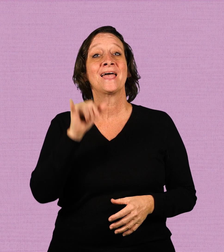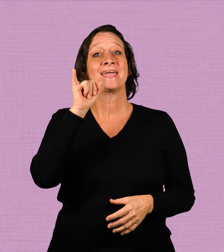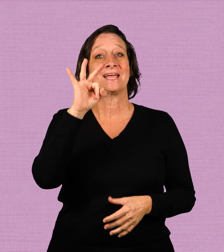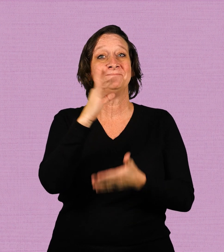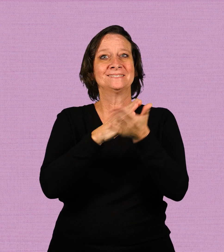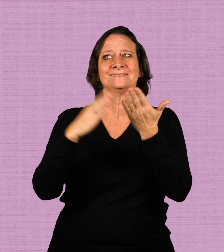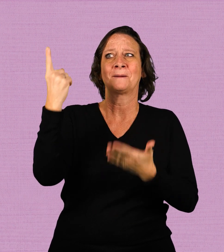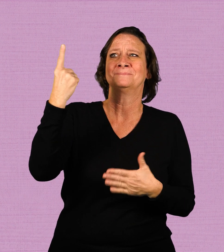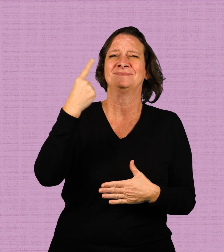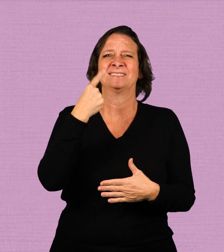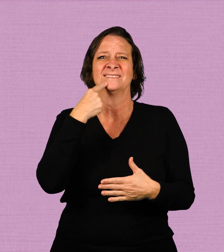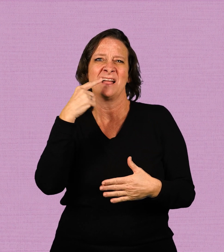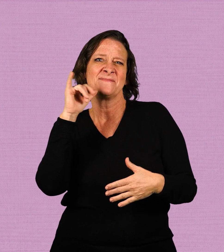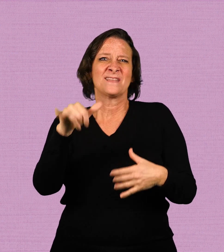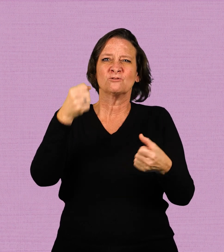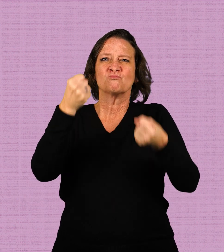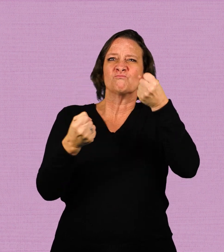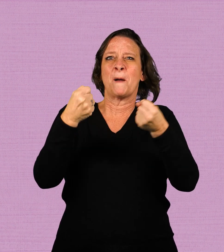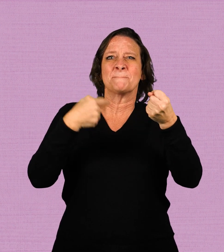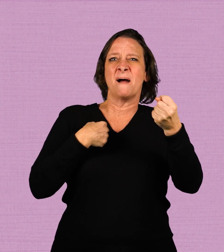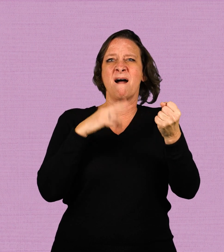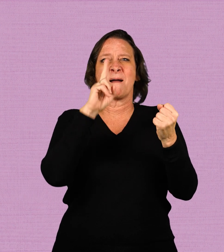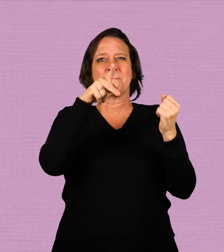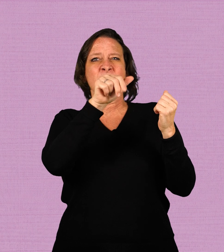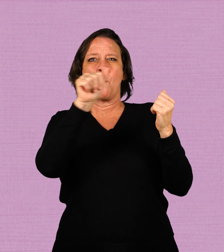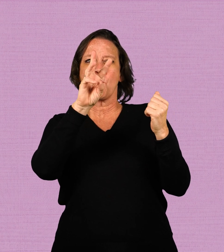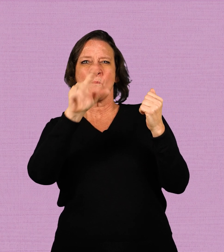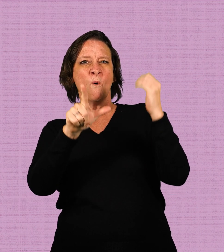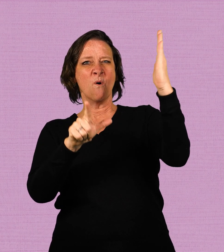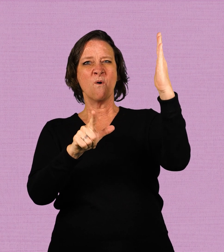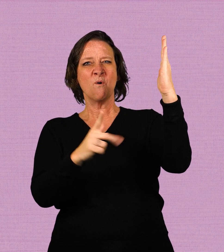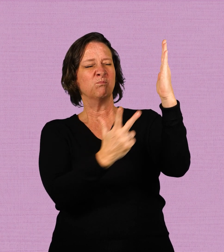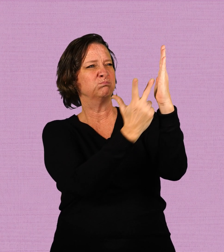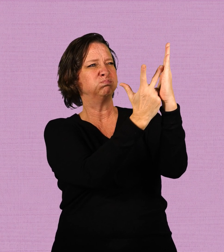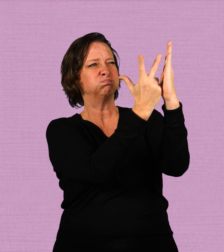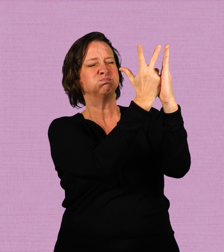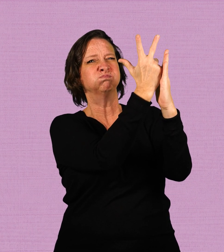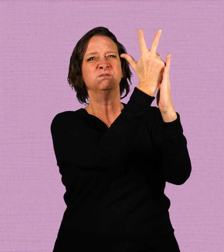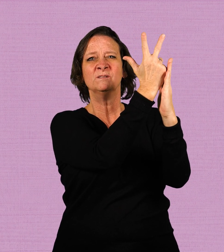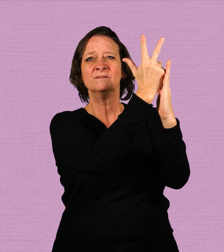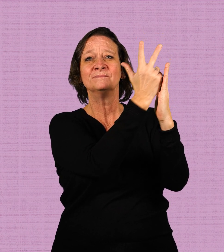If someone says “That drives me up a wall,”